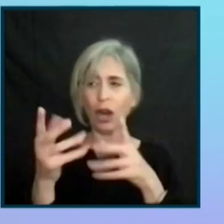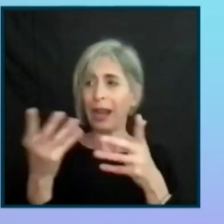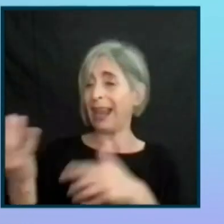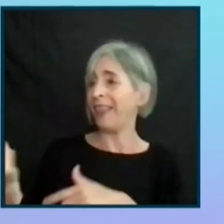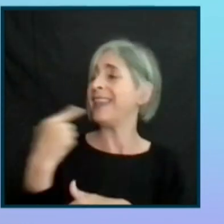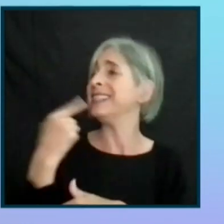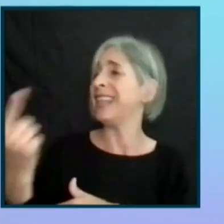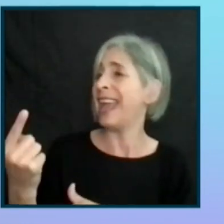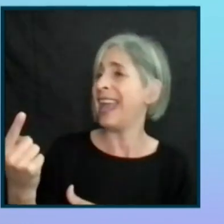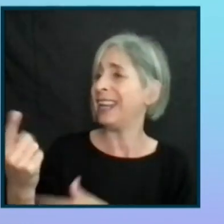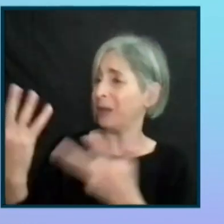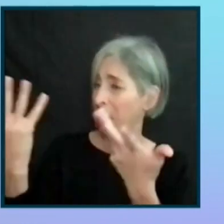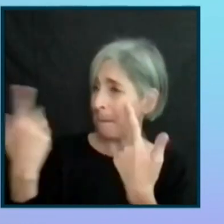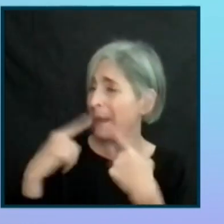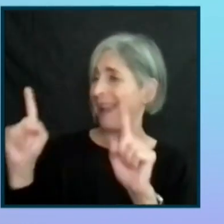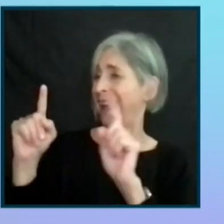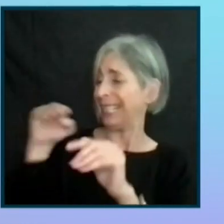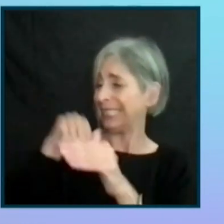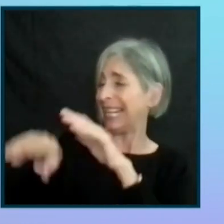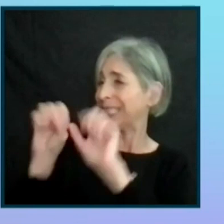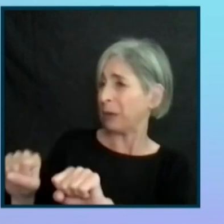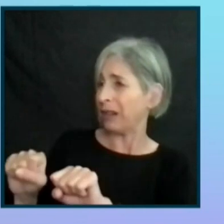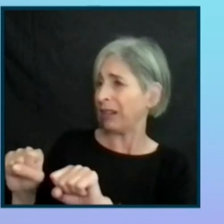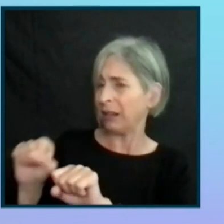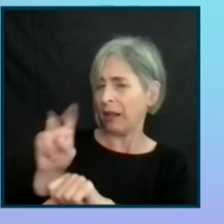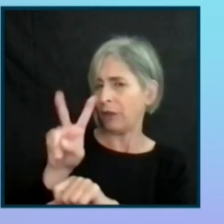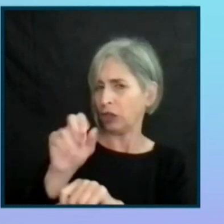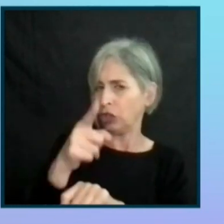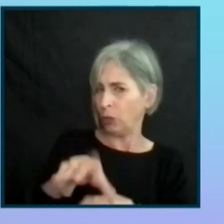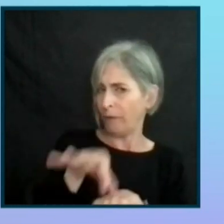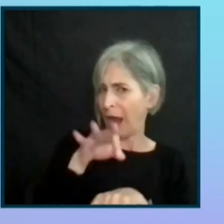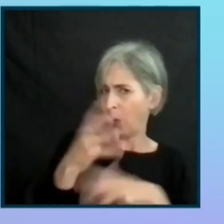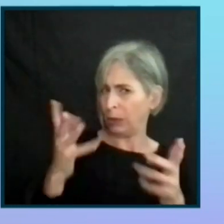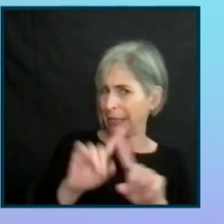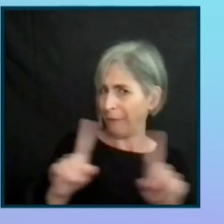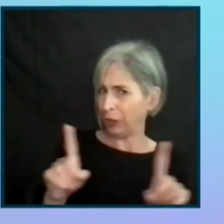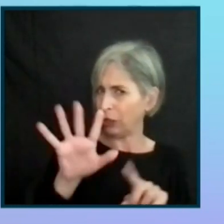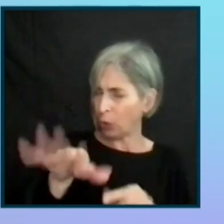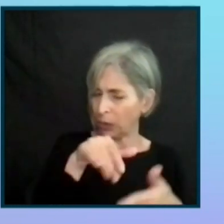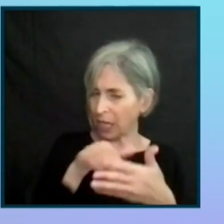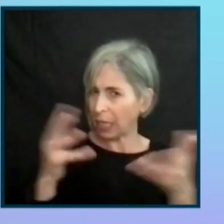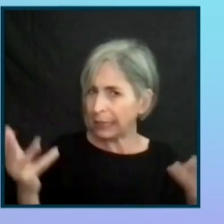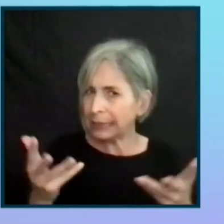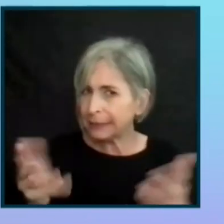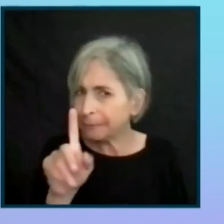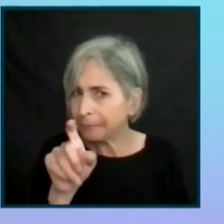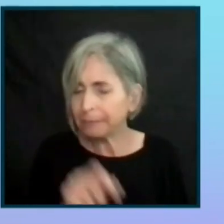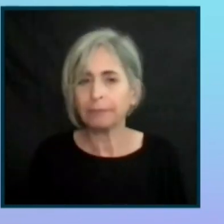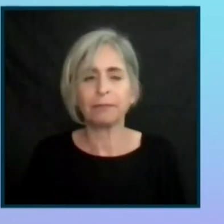how accessible their product is versus what you found in your studies? No, we haven't.